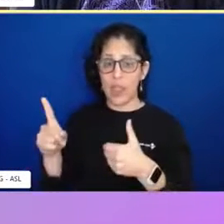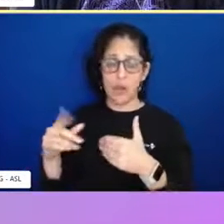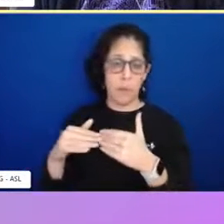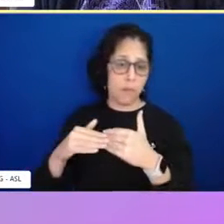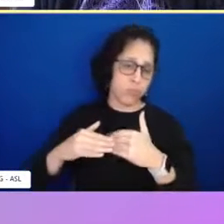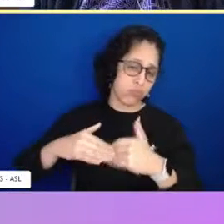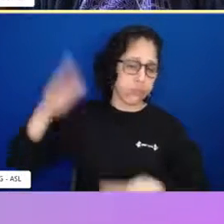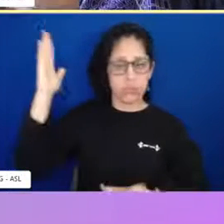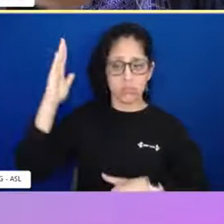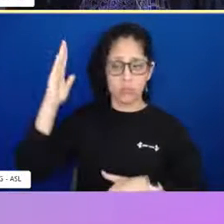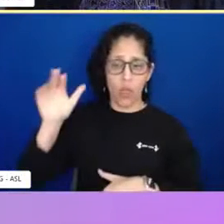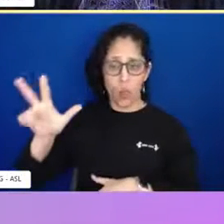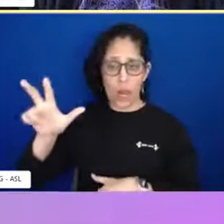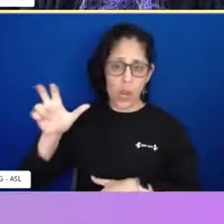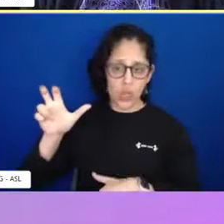goal to raise $300,000. To build an inclusive playground.